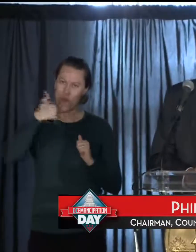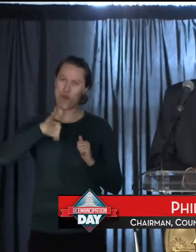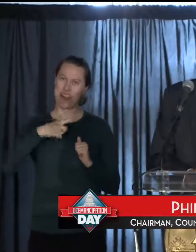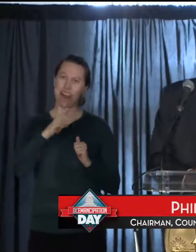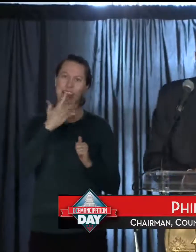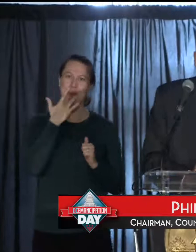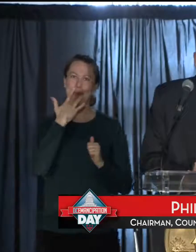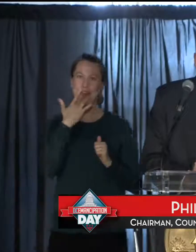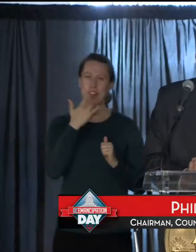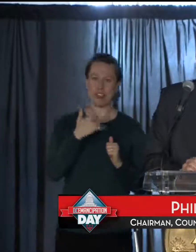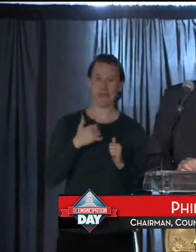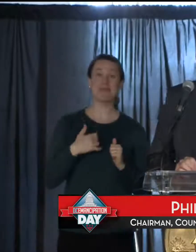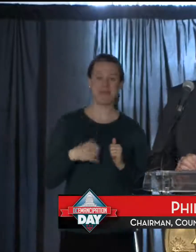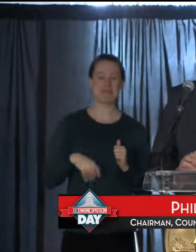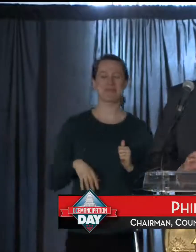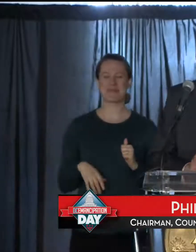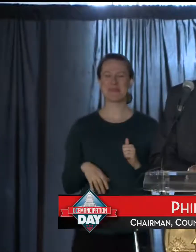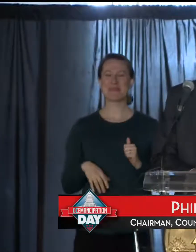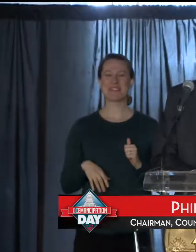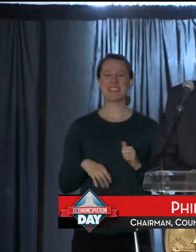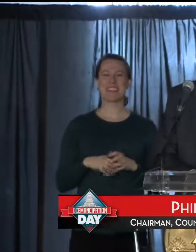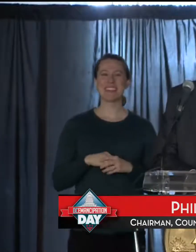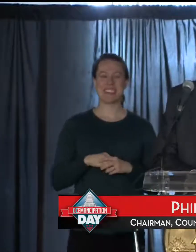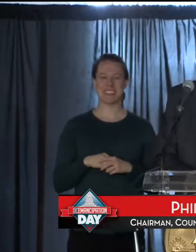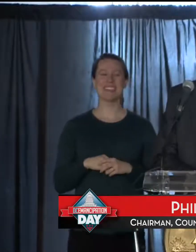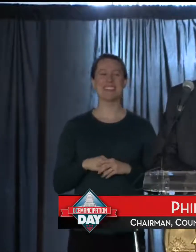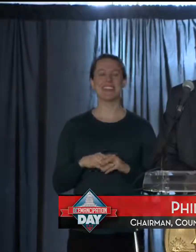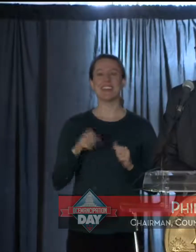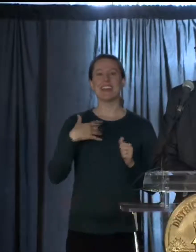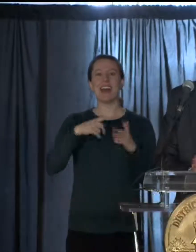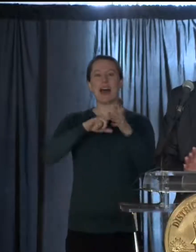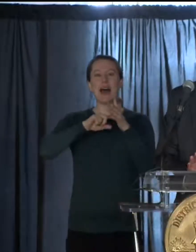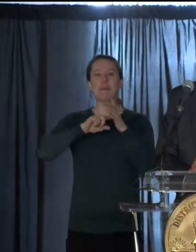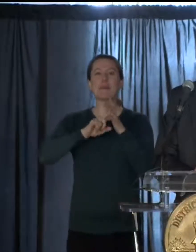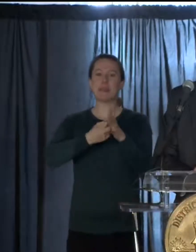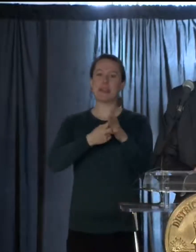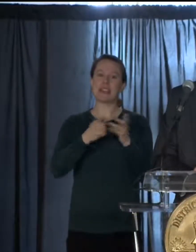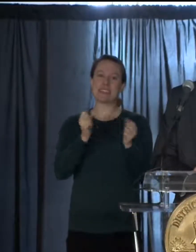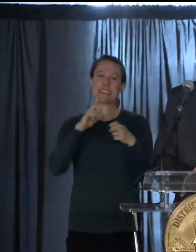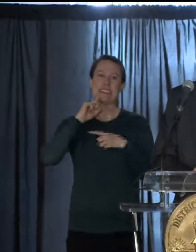IT COMES TO INTRODUCTIONS. I'M GOING TO BEGIN ON A SOBERING NOTE. A COUPLE OF MY COLLEAGUES ARE